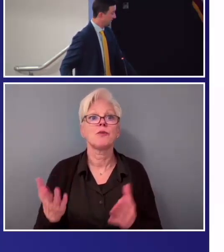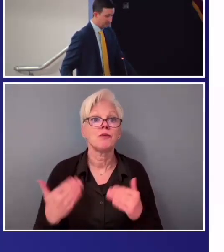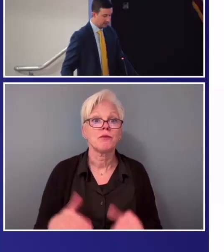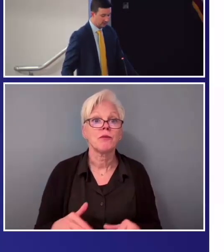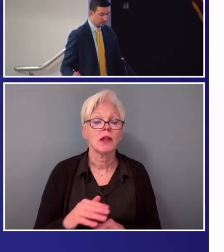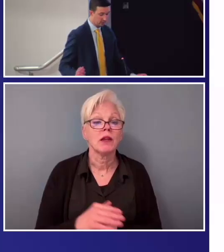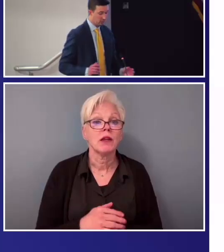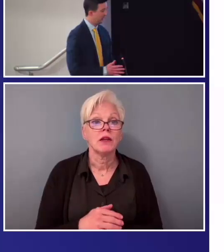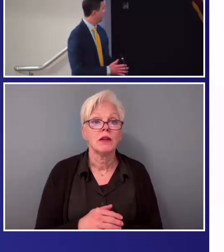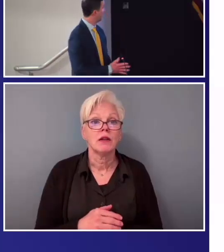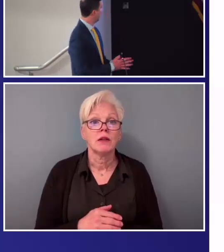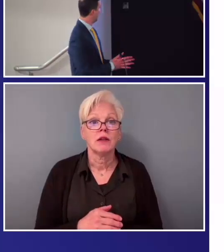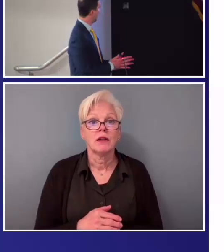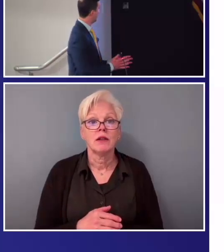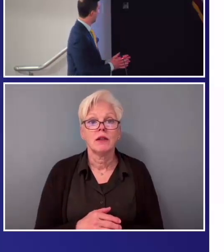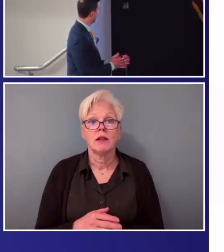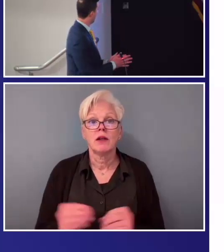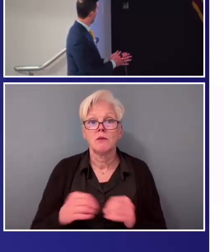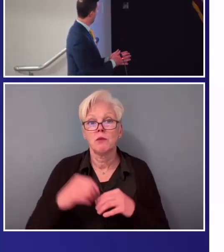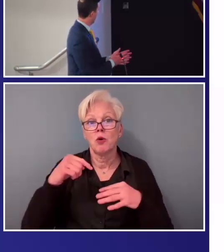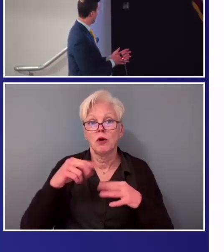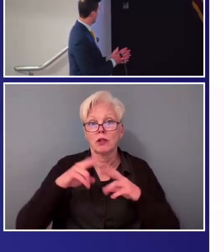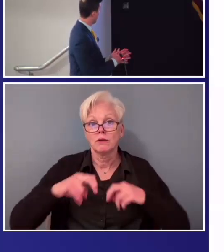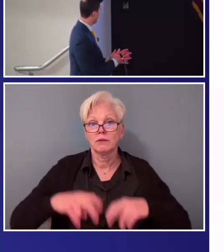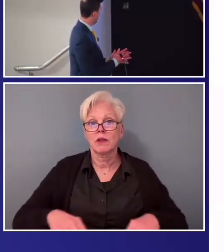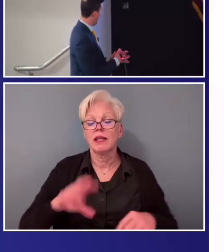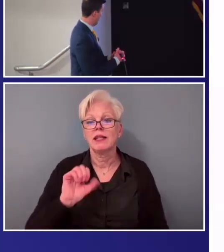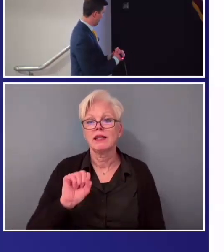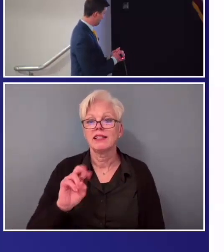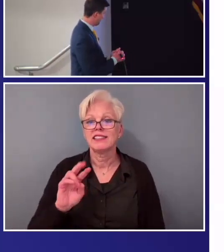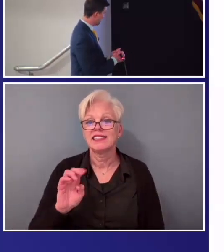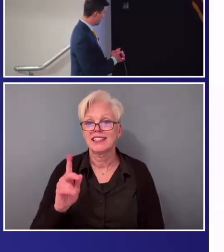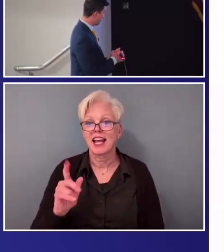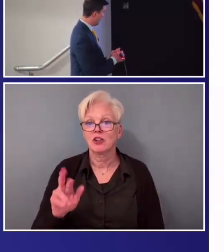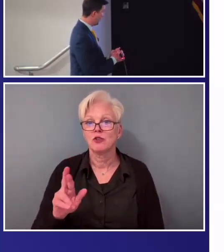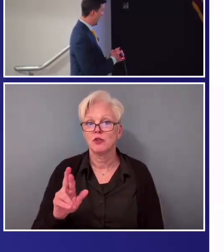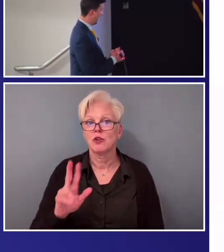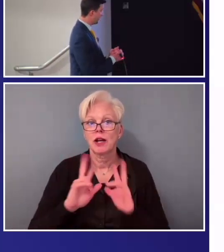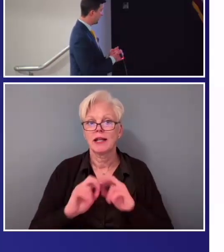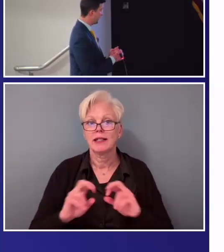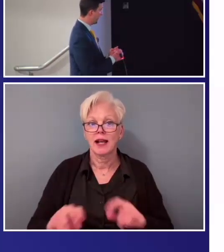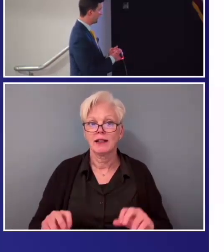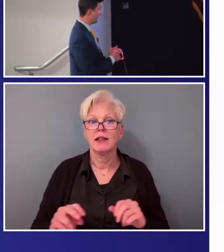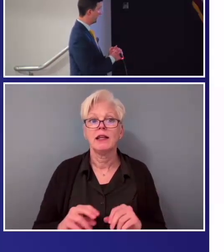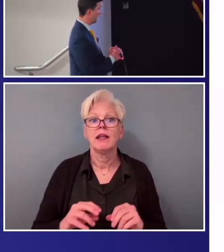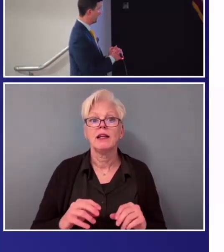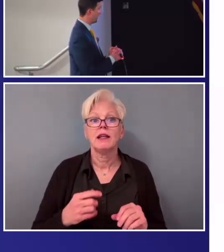And digging a little bit more into the sectoral analysis. In aggregate, we estimate that about